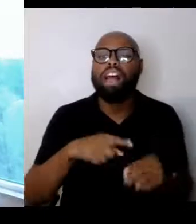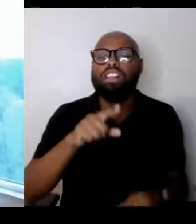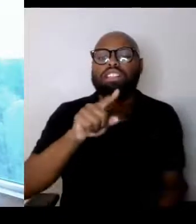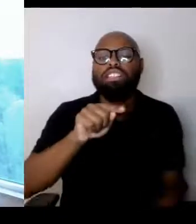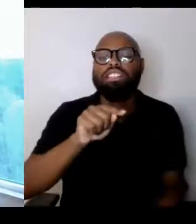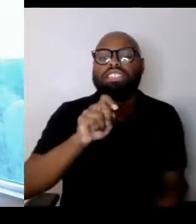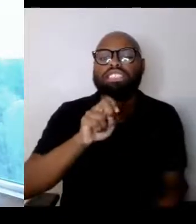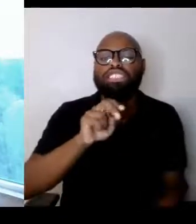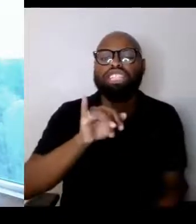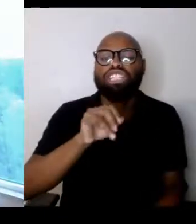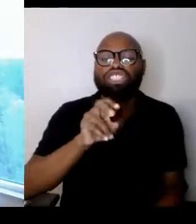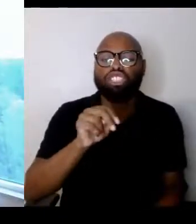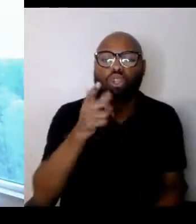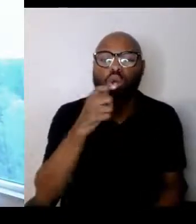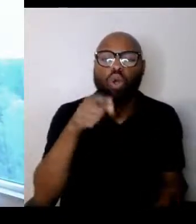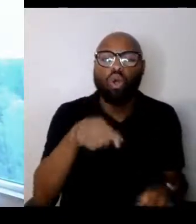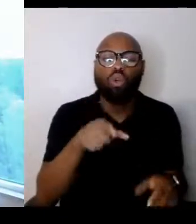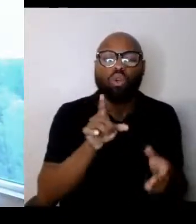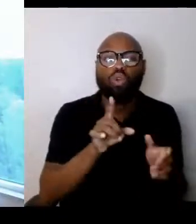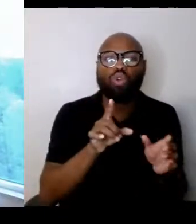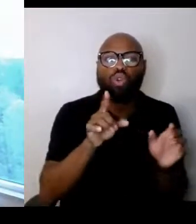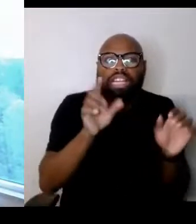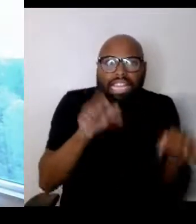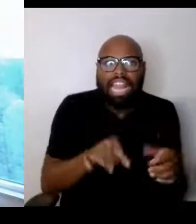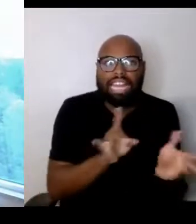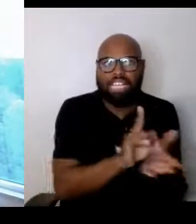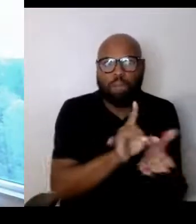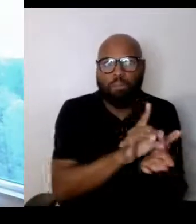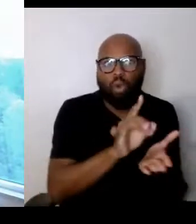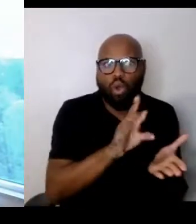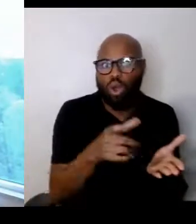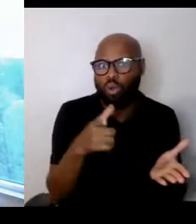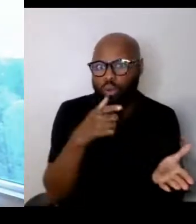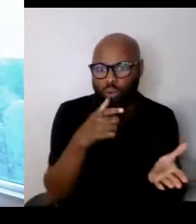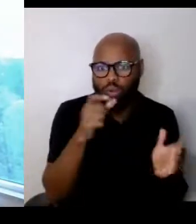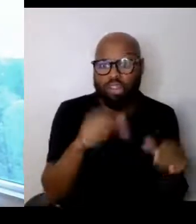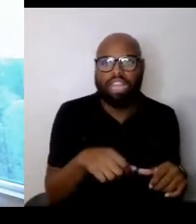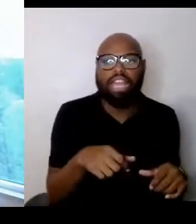and you think about all of the ways in which folks are criminalized,